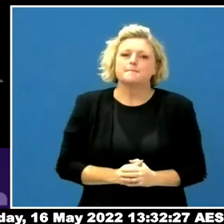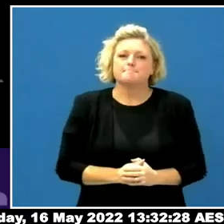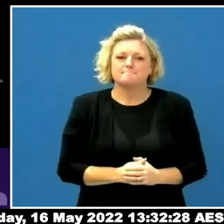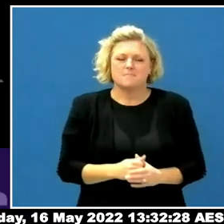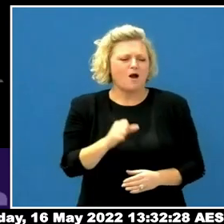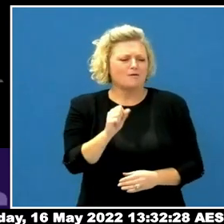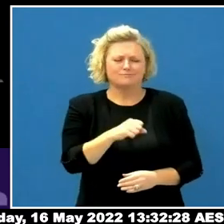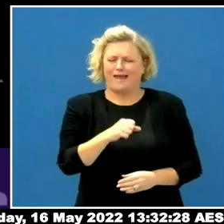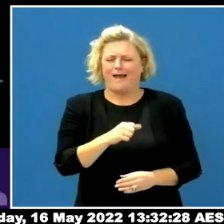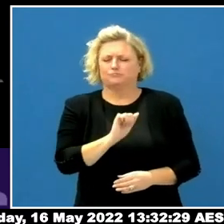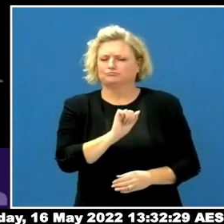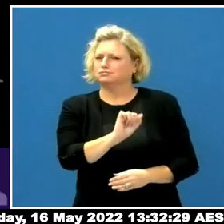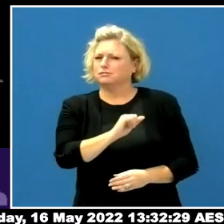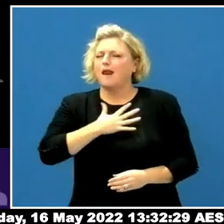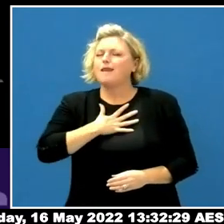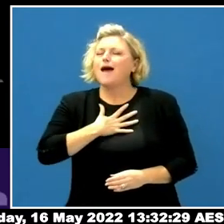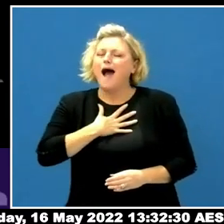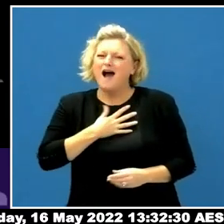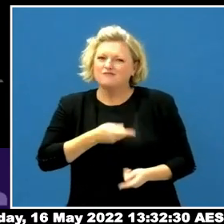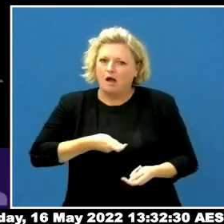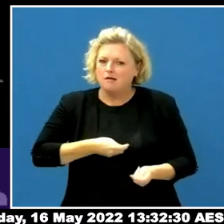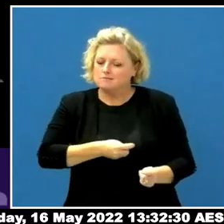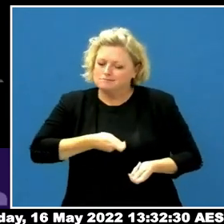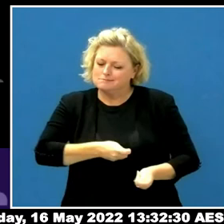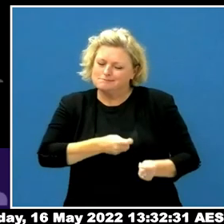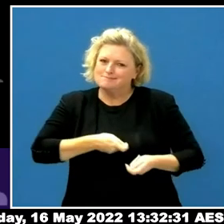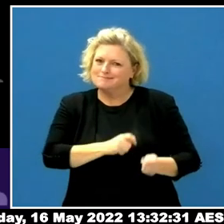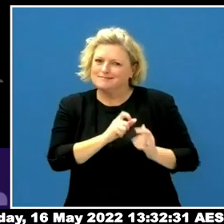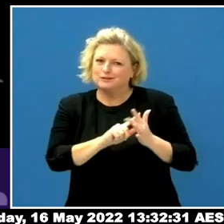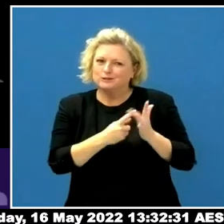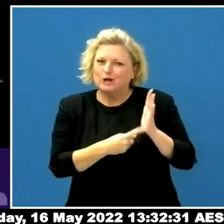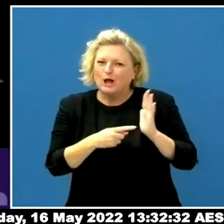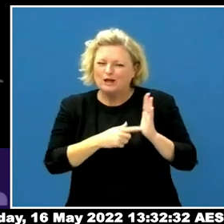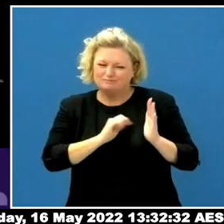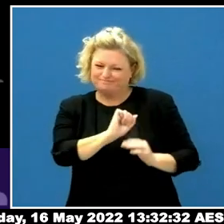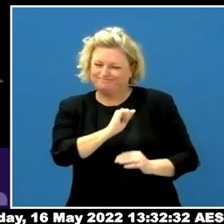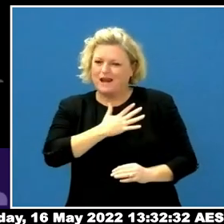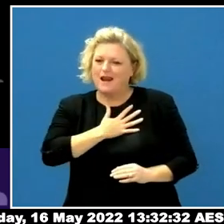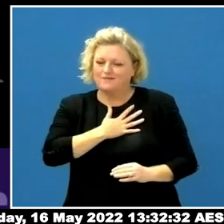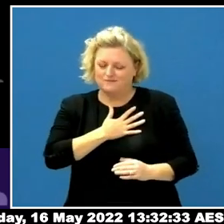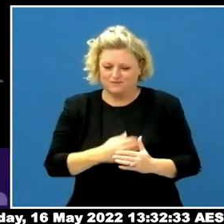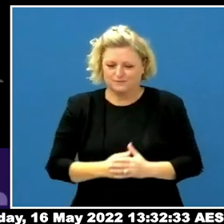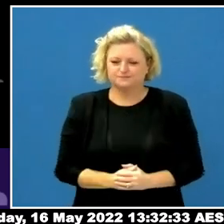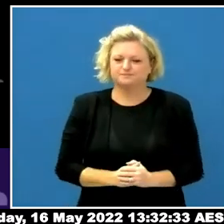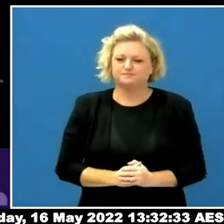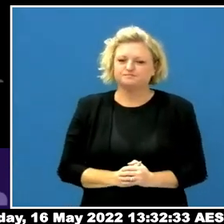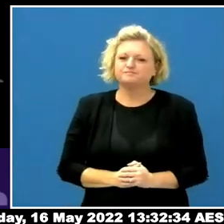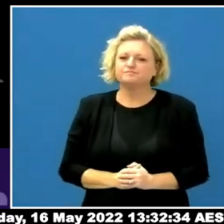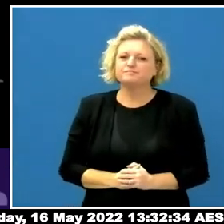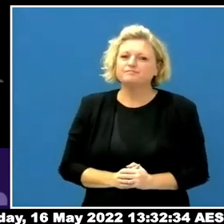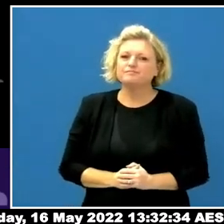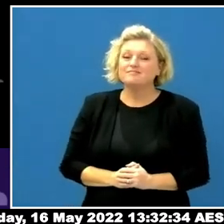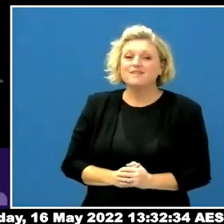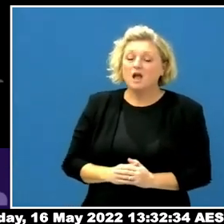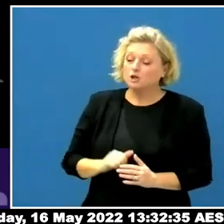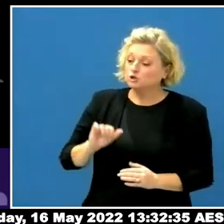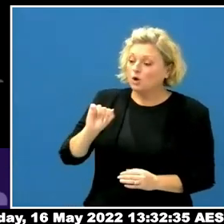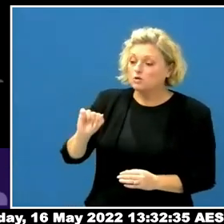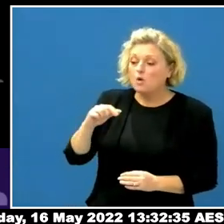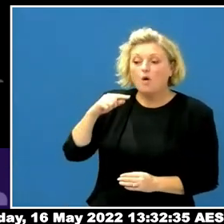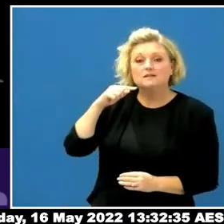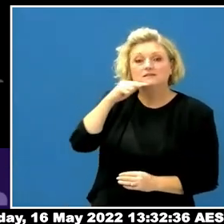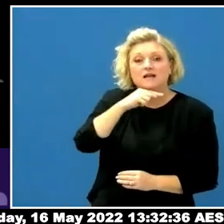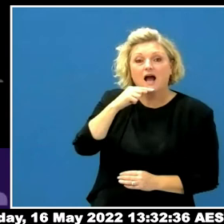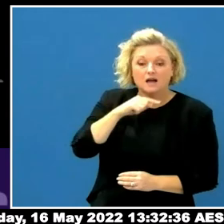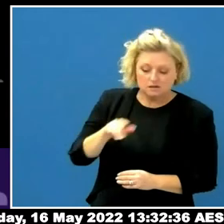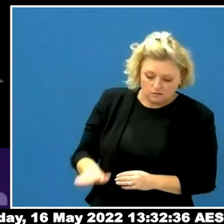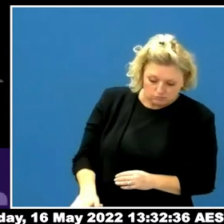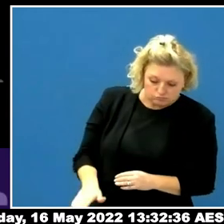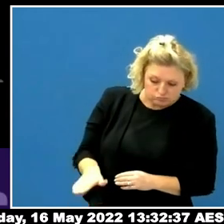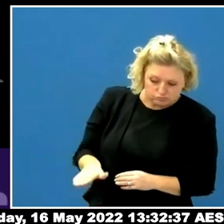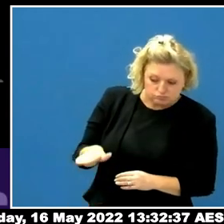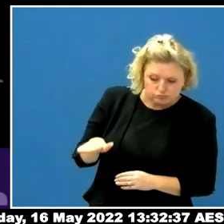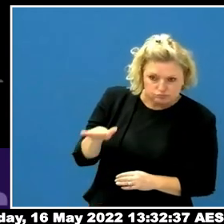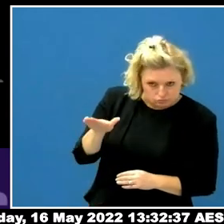In his early years, he had a shunt inserted by